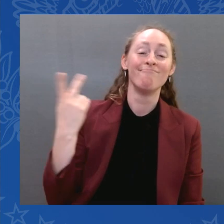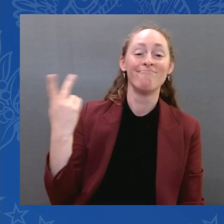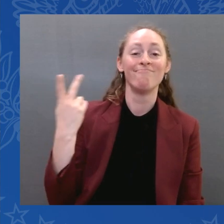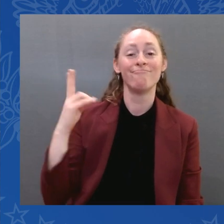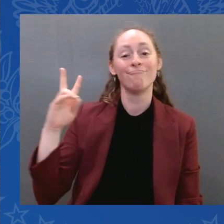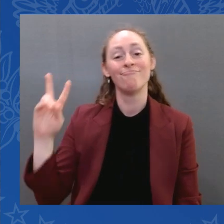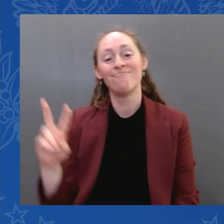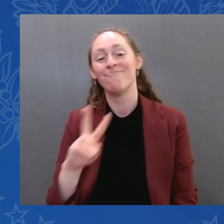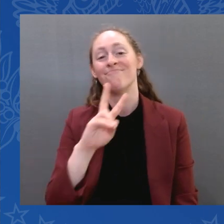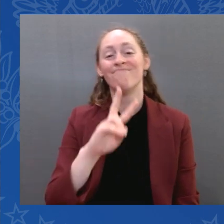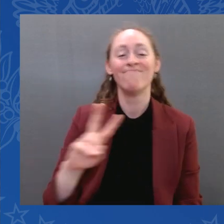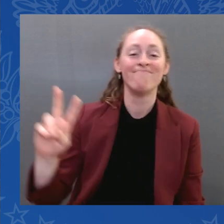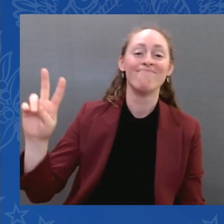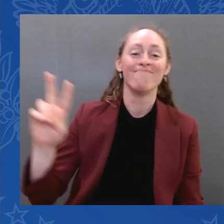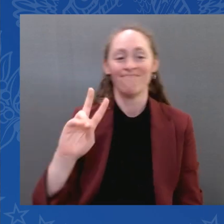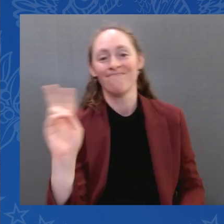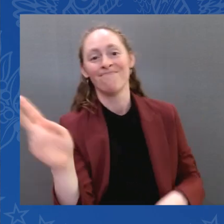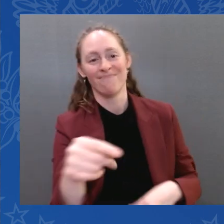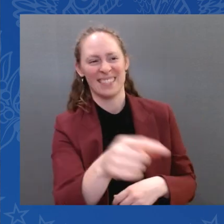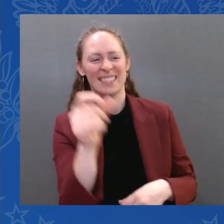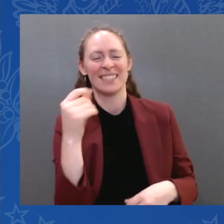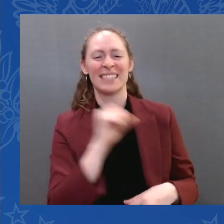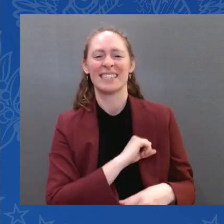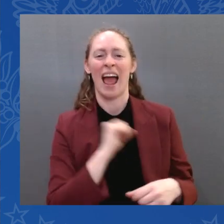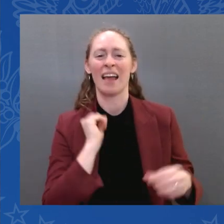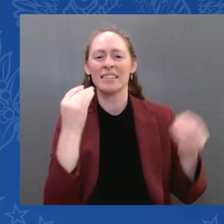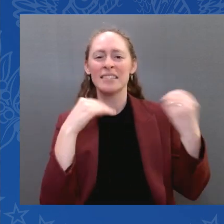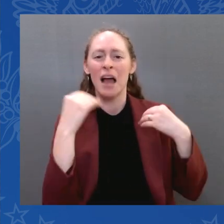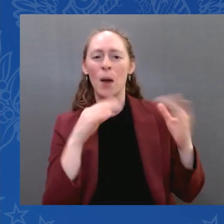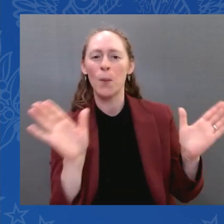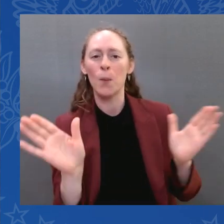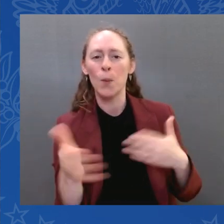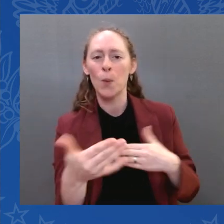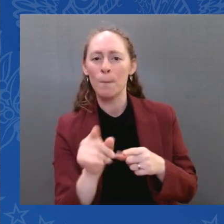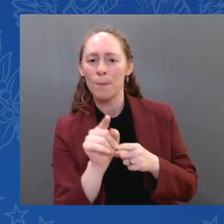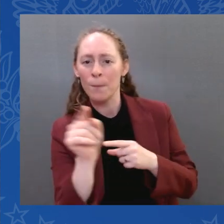And there's a small table in the corner on the Democratic side because we have the back table.